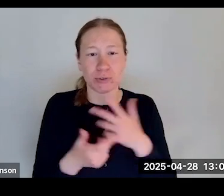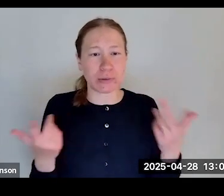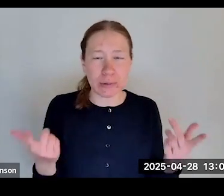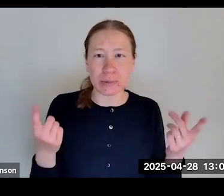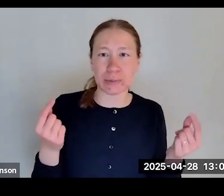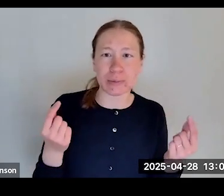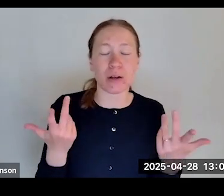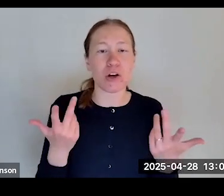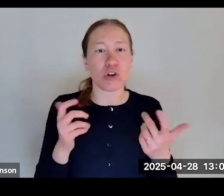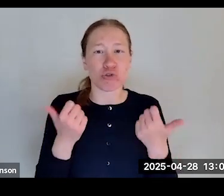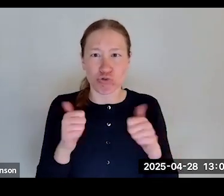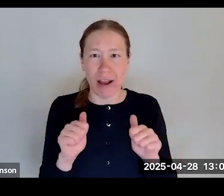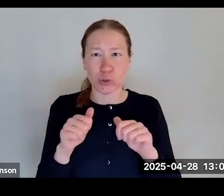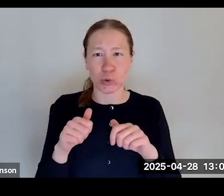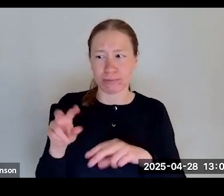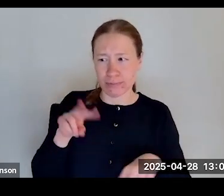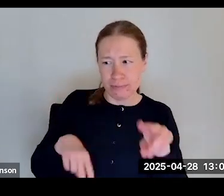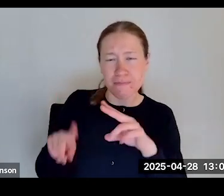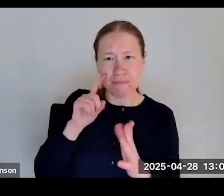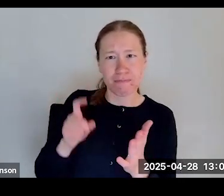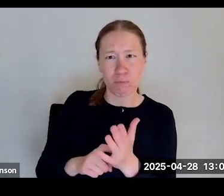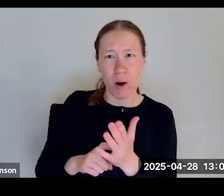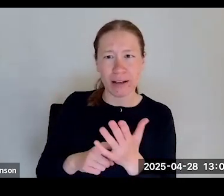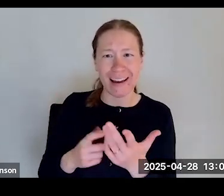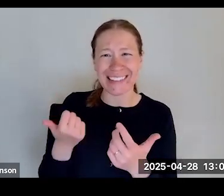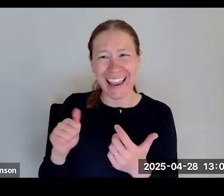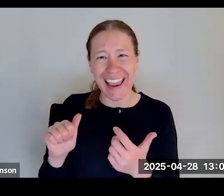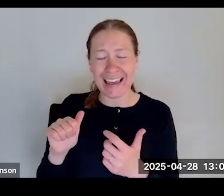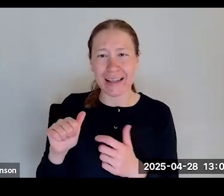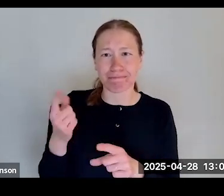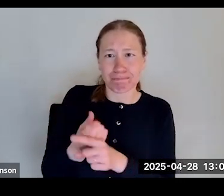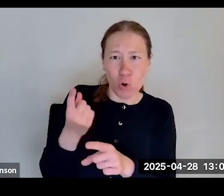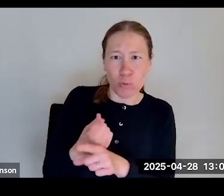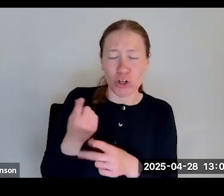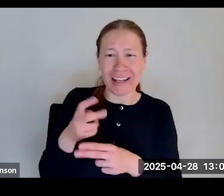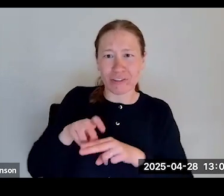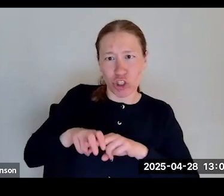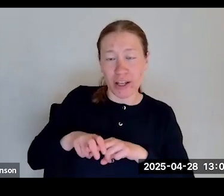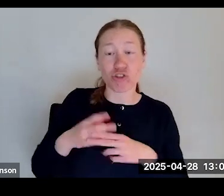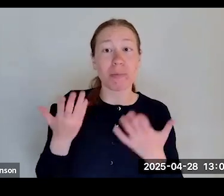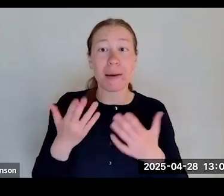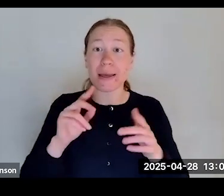for postural needs and any ergonomic modifications. This could include things like a monitor riser,